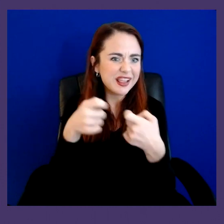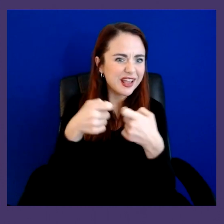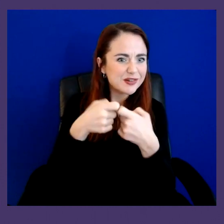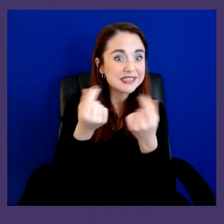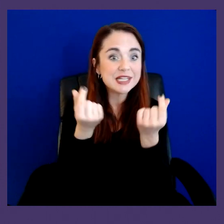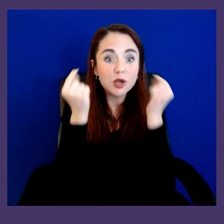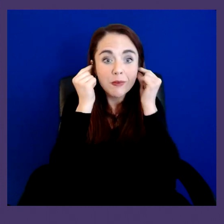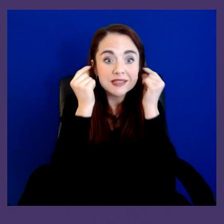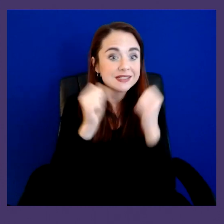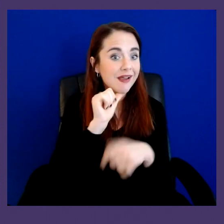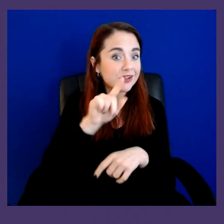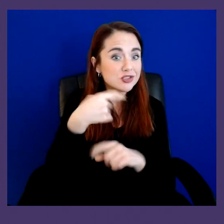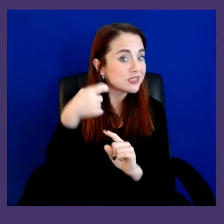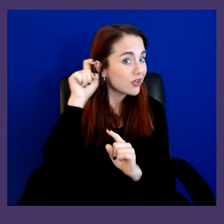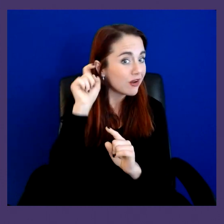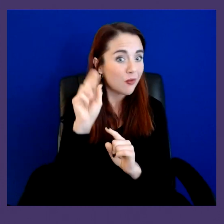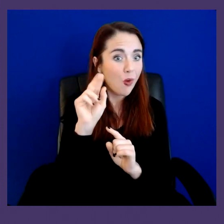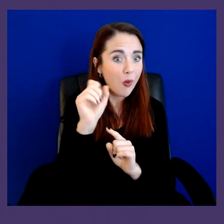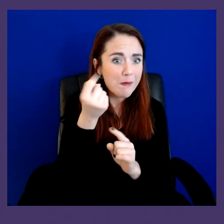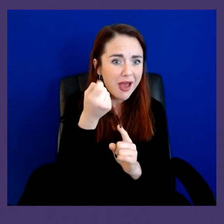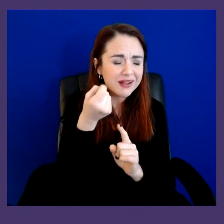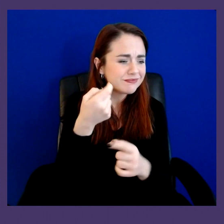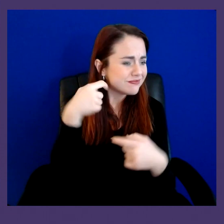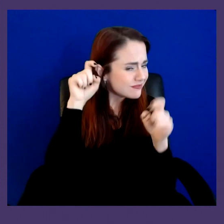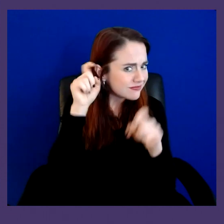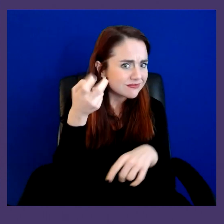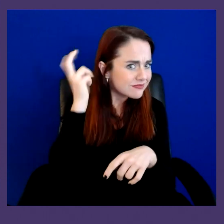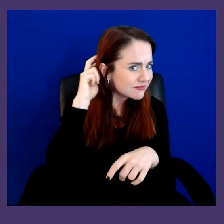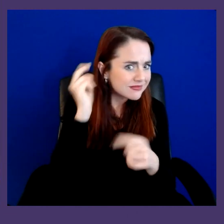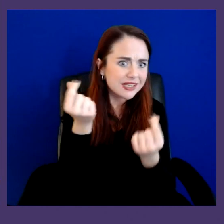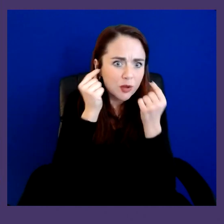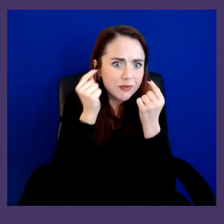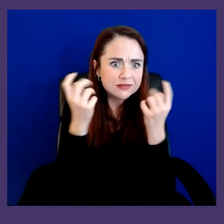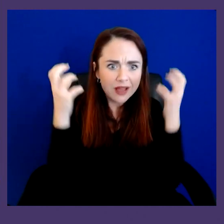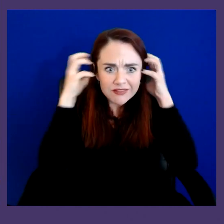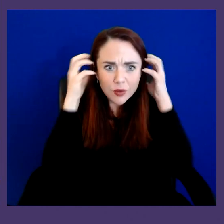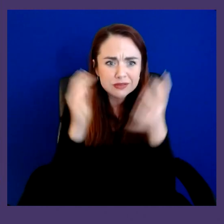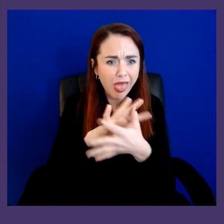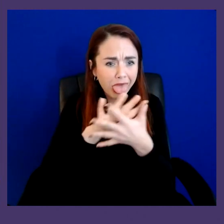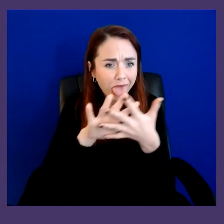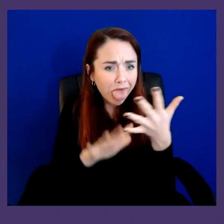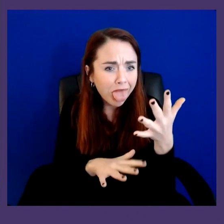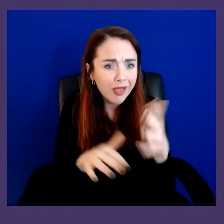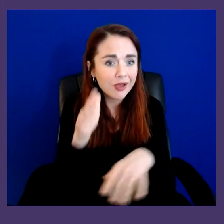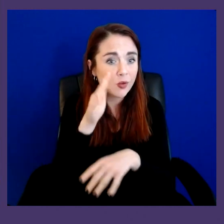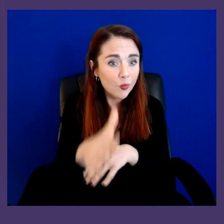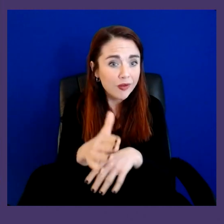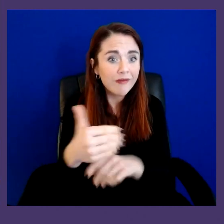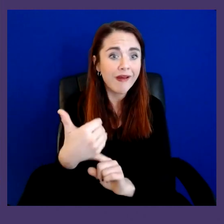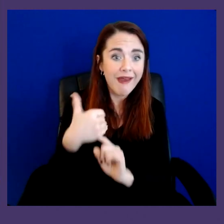but hearing aids, cochlear implants, earbuds, headphones, that will be equipped with Low Energy Audio.